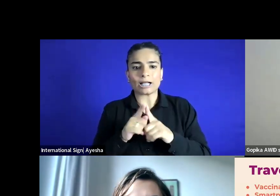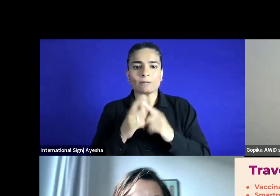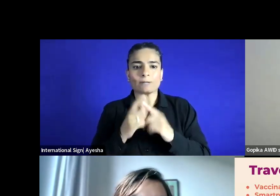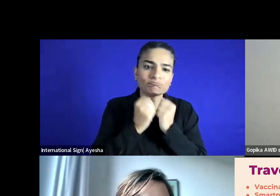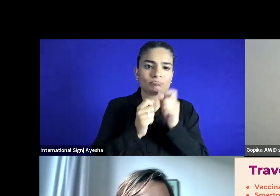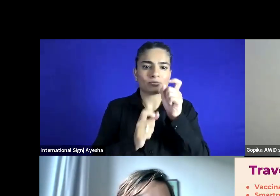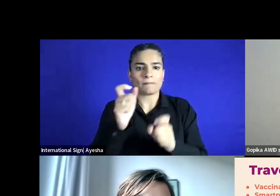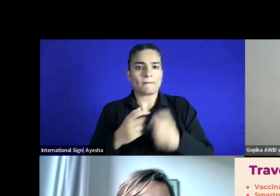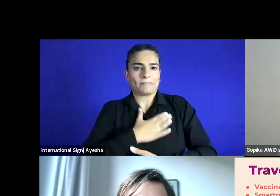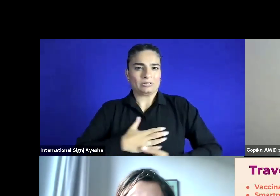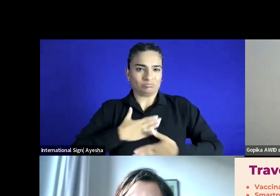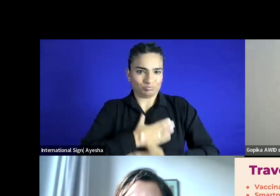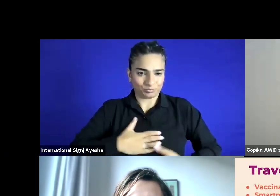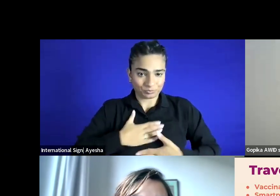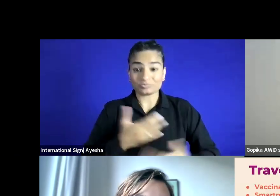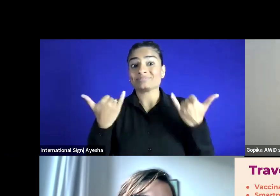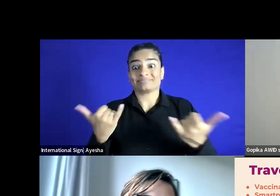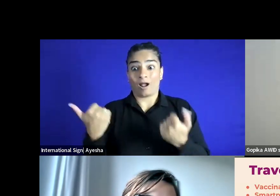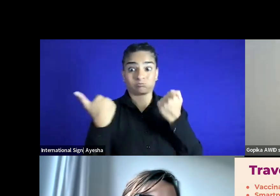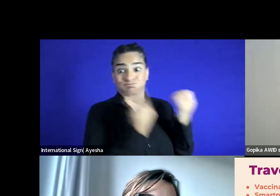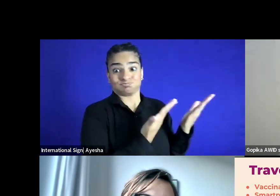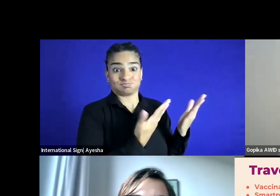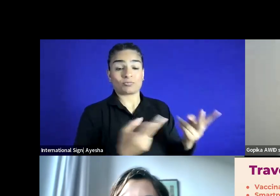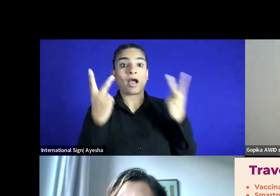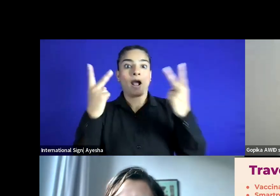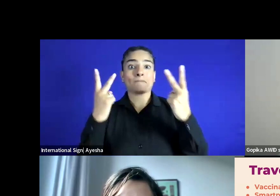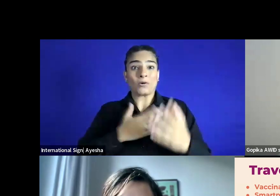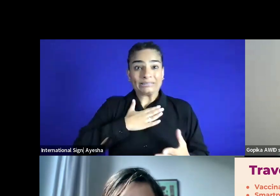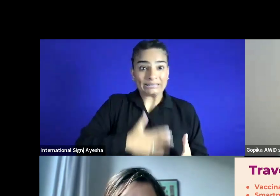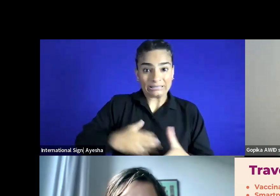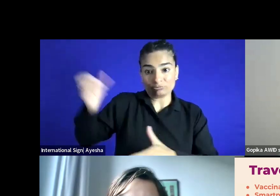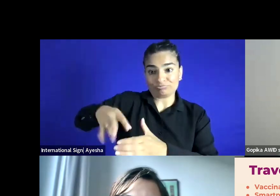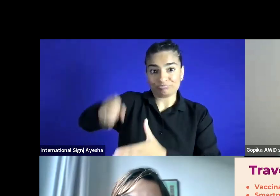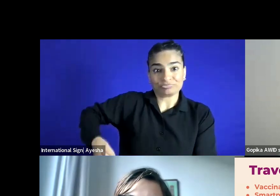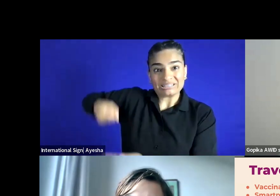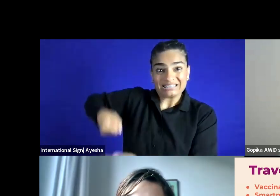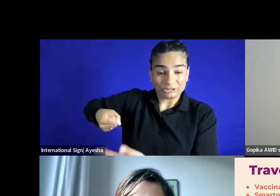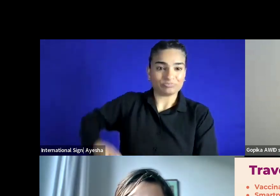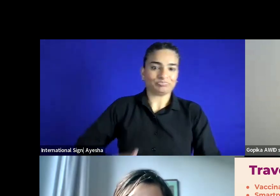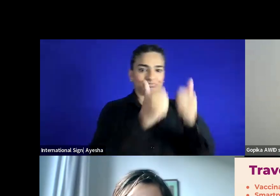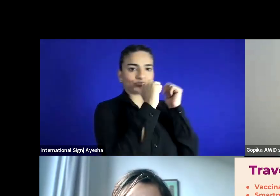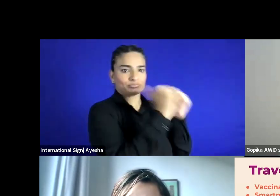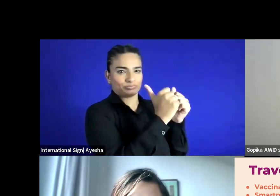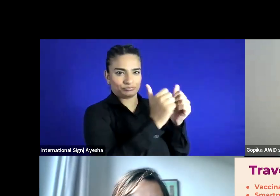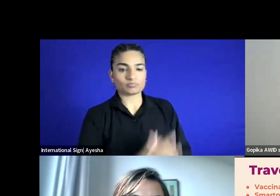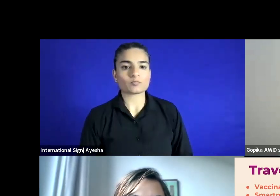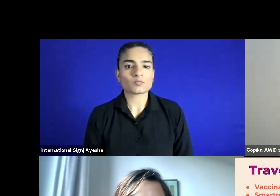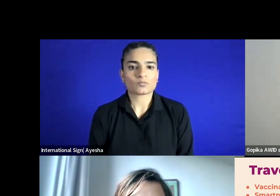Let's go. Okay. I kick us off and hand over. Okay. The first is vaccination.